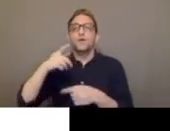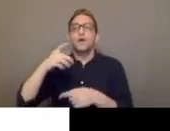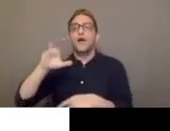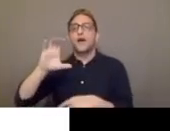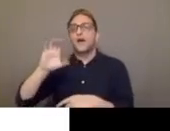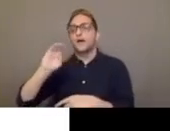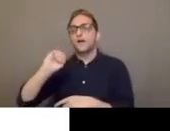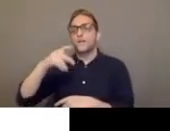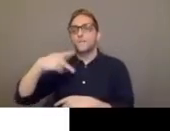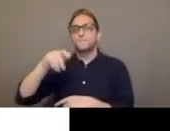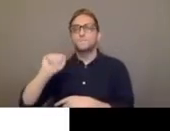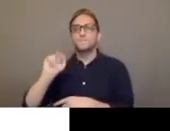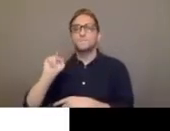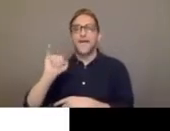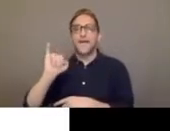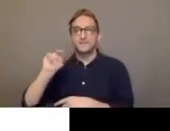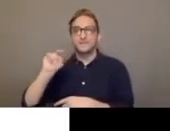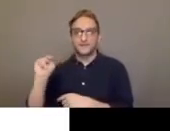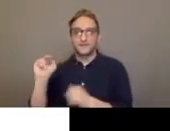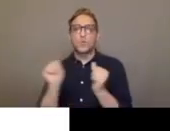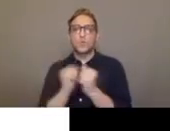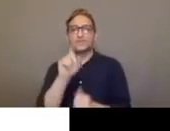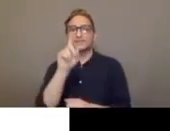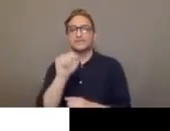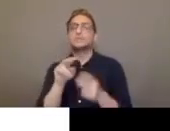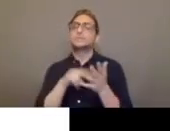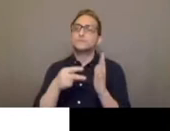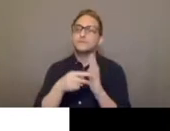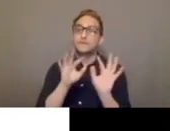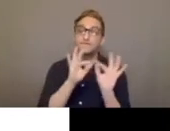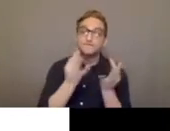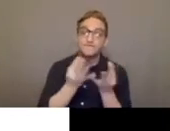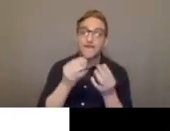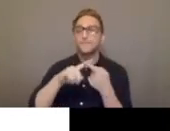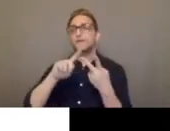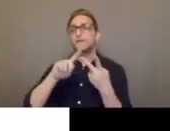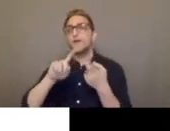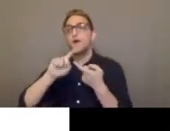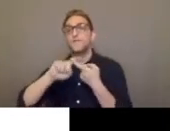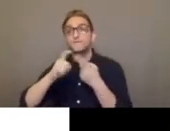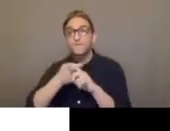that means a family member, friend or associate who is an appropriates person with whom the